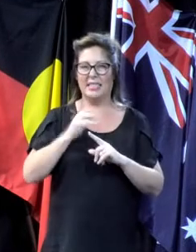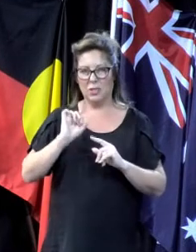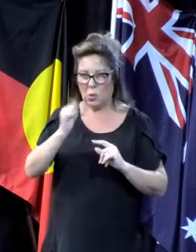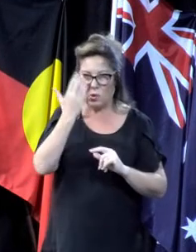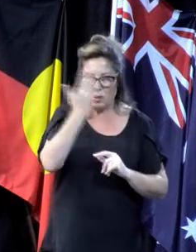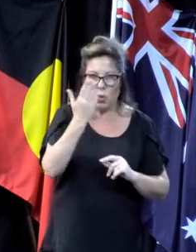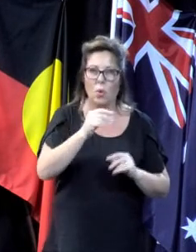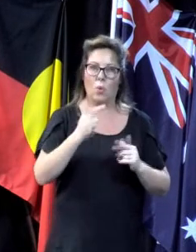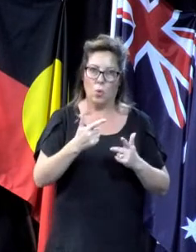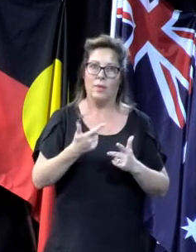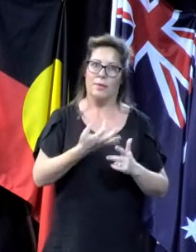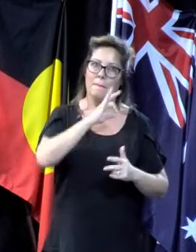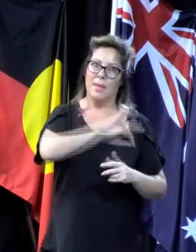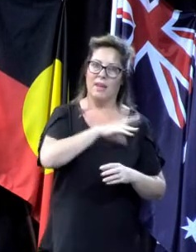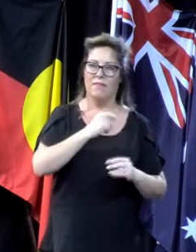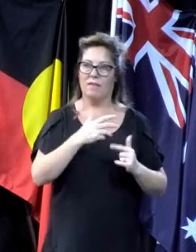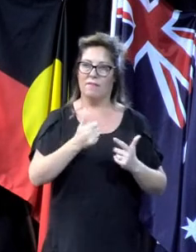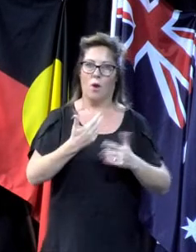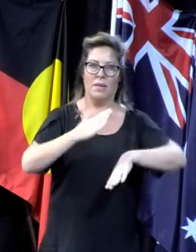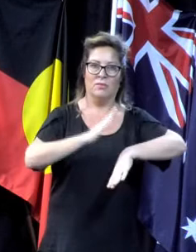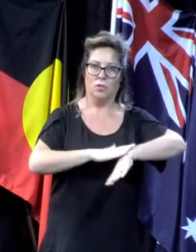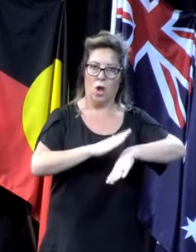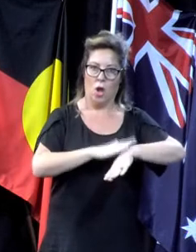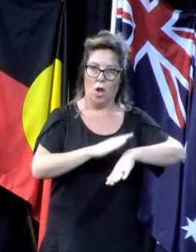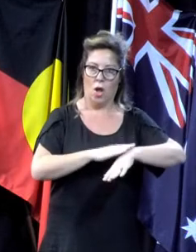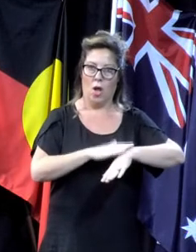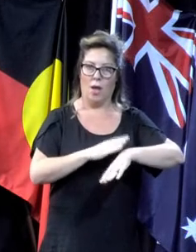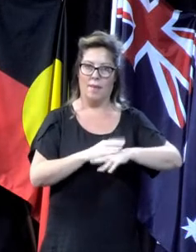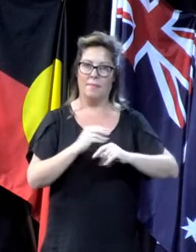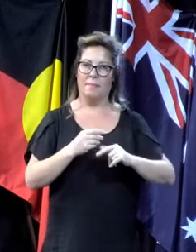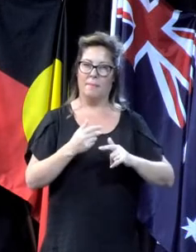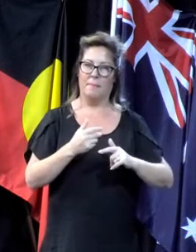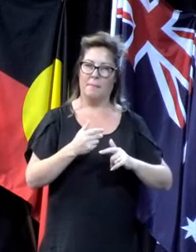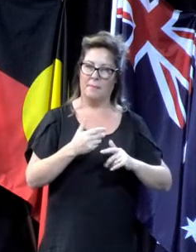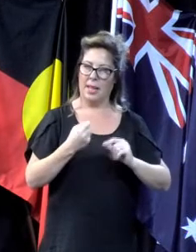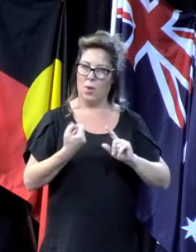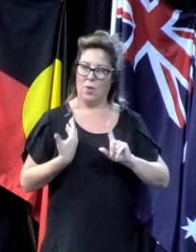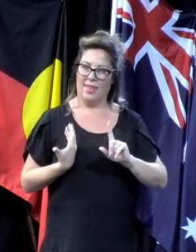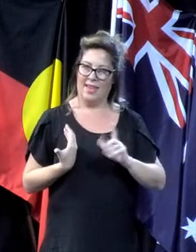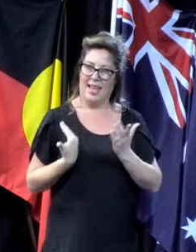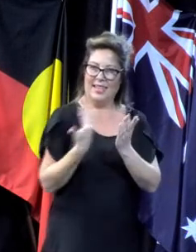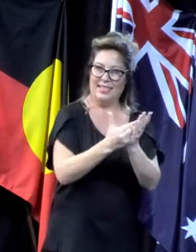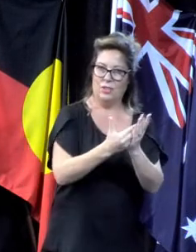in the form of additional teacher allocation which would have a positive impact on the collective capacity